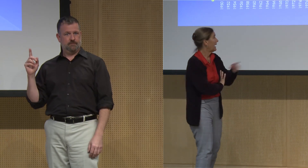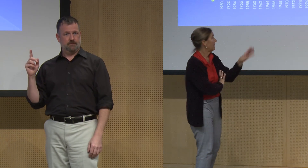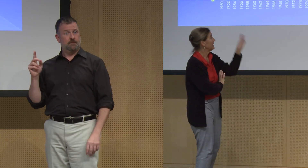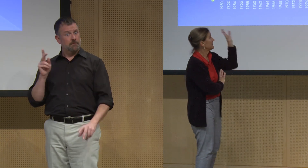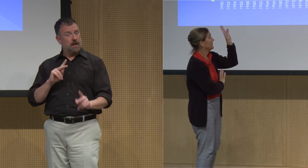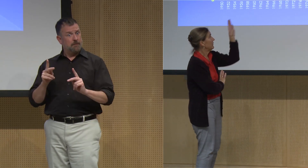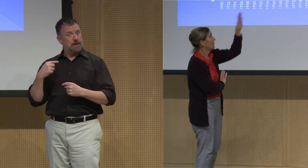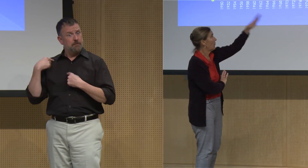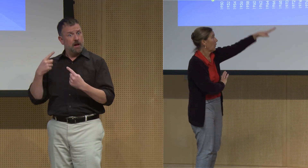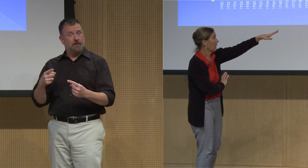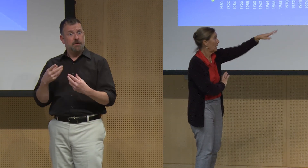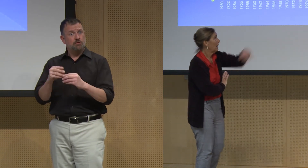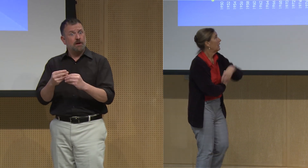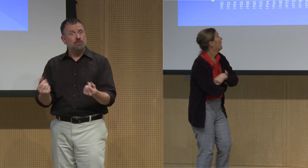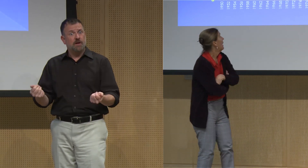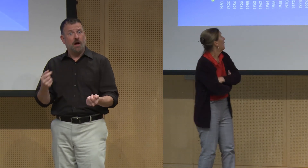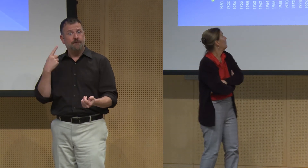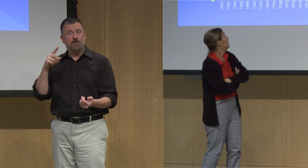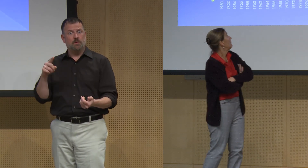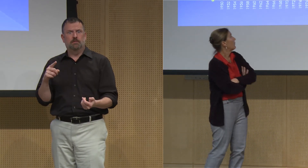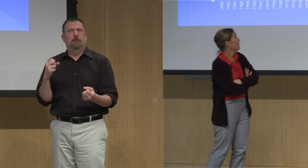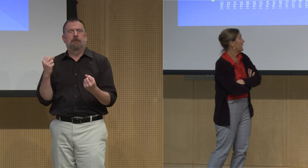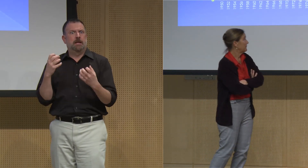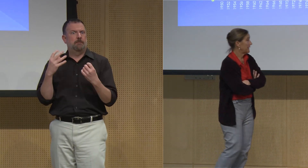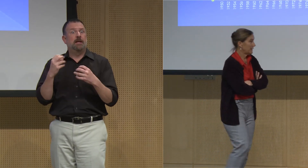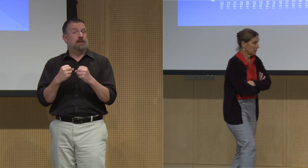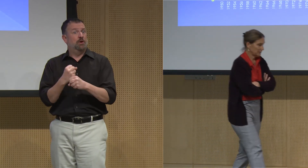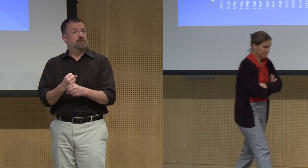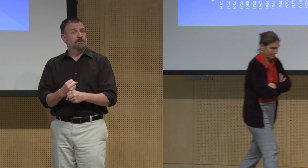OBVIOUSLY FOR, UM-- FOR MANY, MANY YEARS.